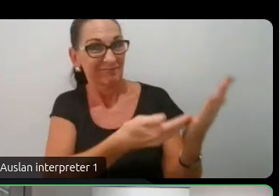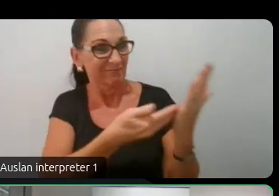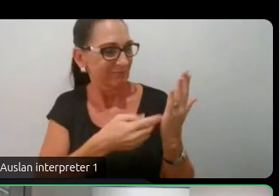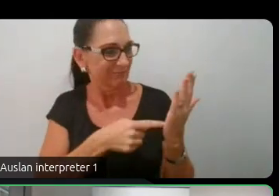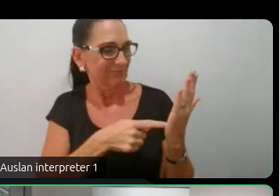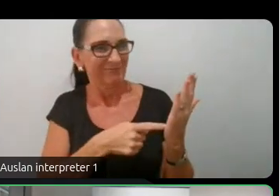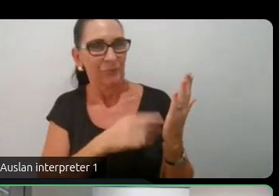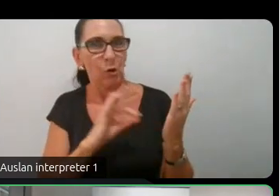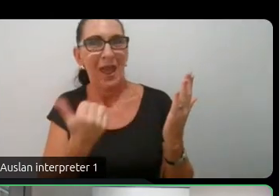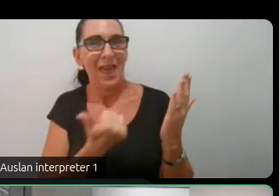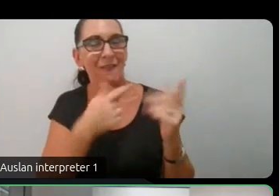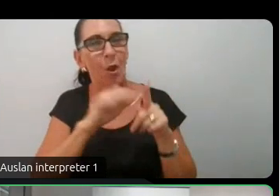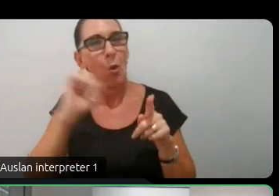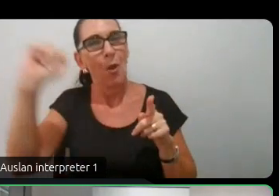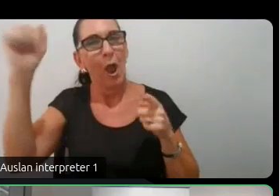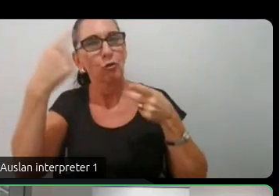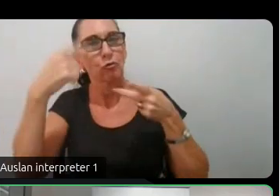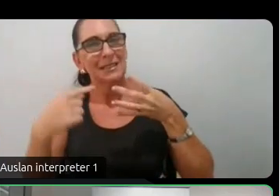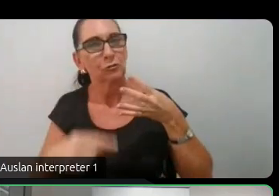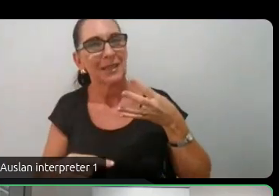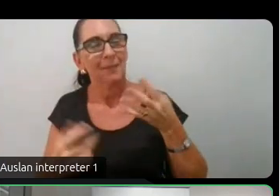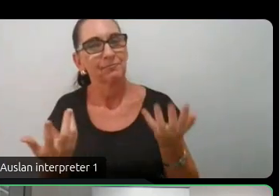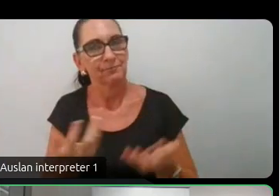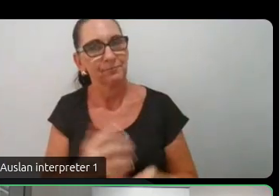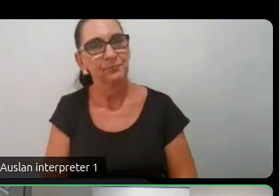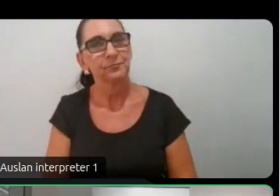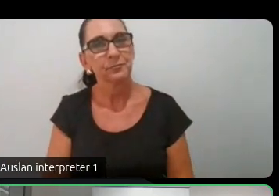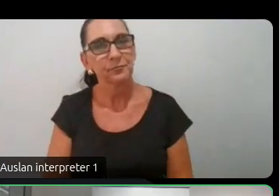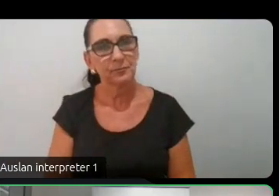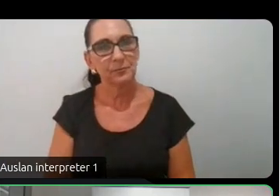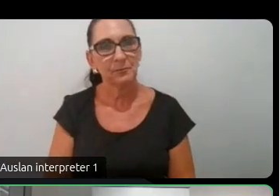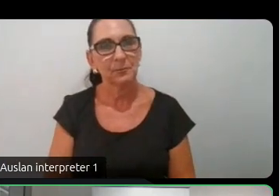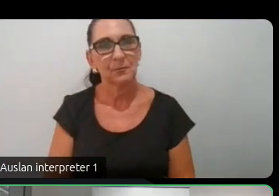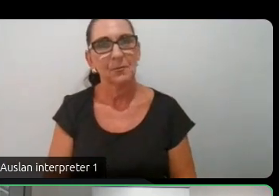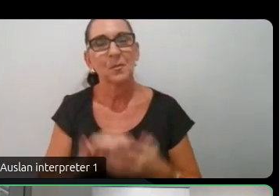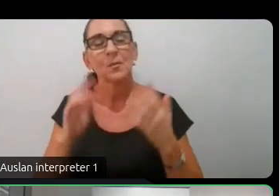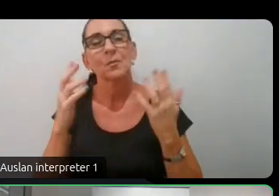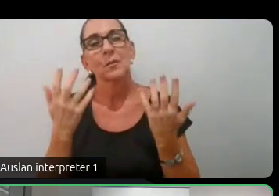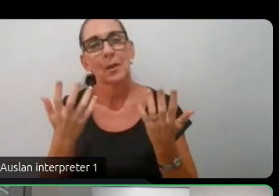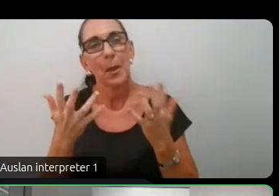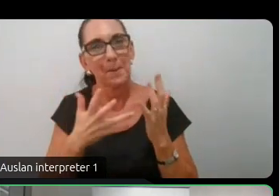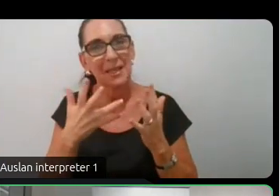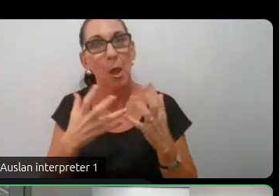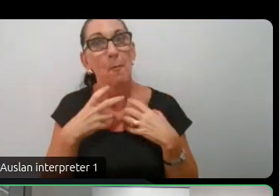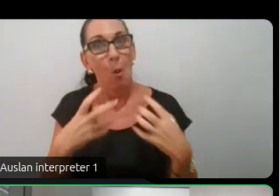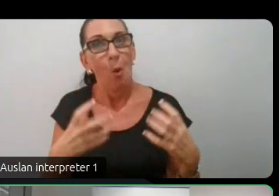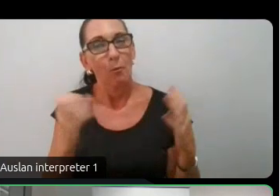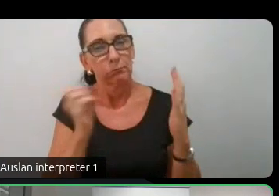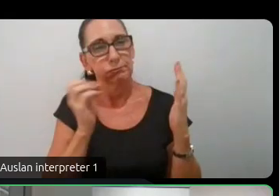permanency that it's been met. So, very much more information is better. The way I think about it,